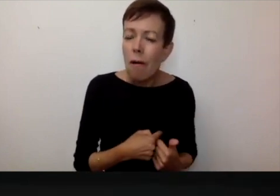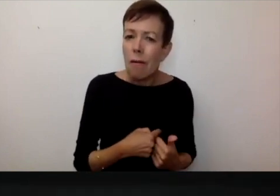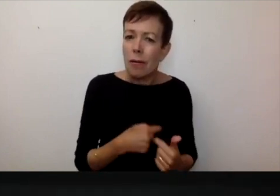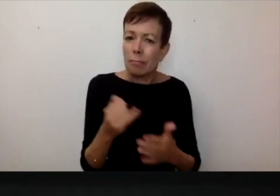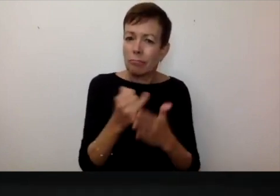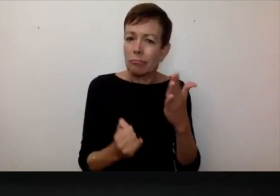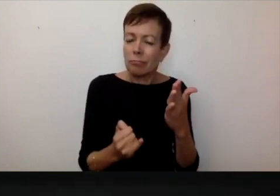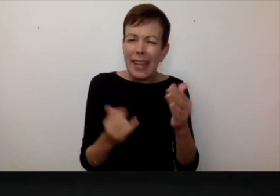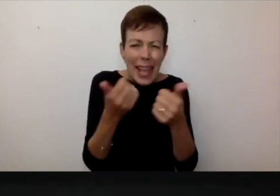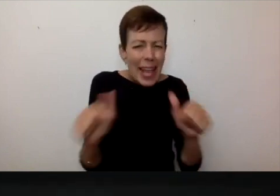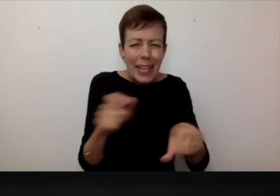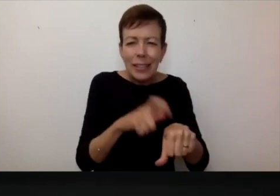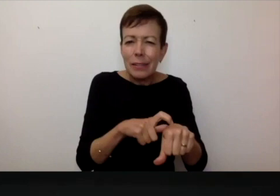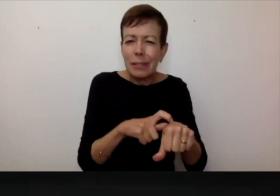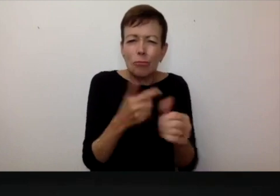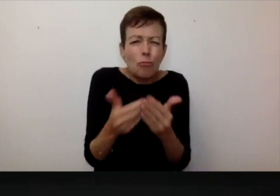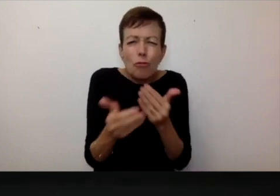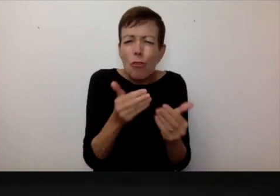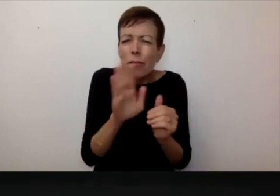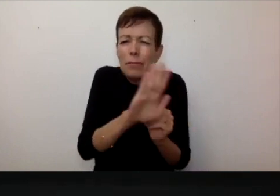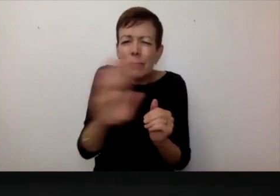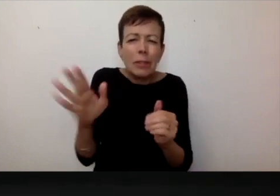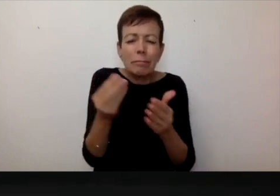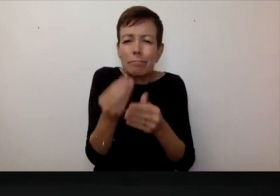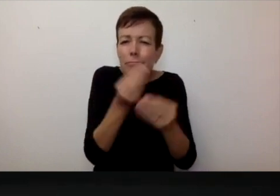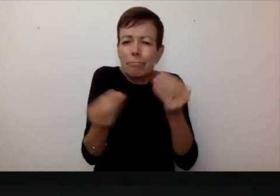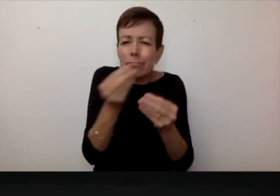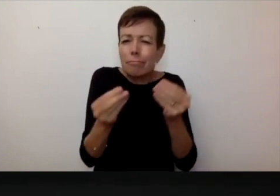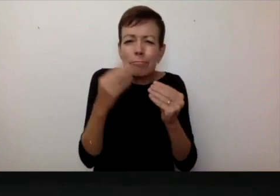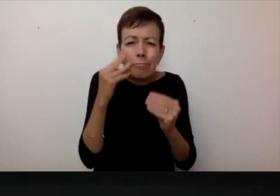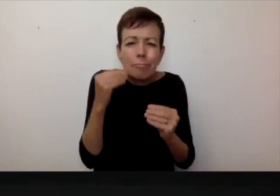and i talk about how the arts should be for all citizens not some citizens